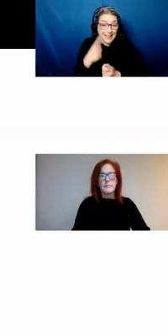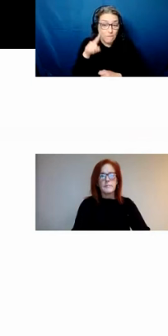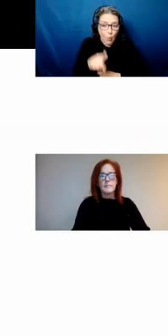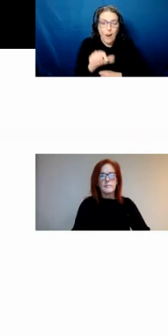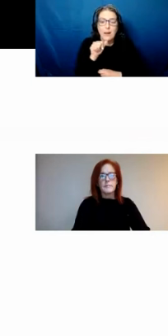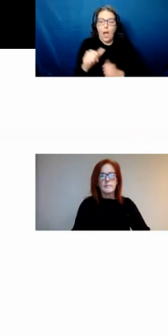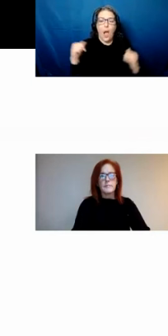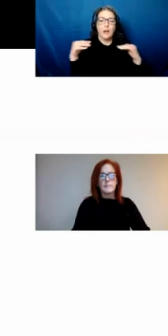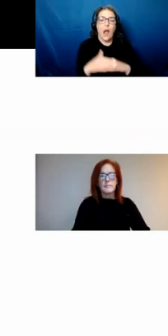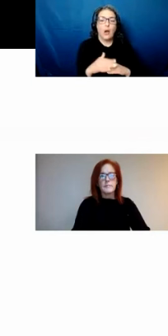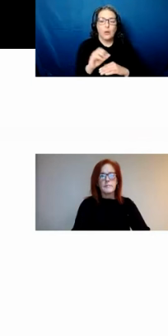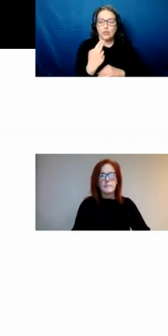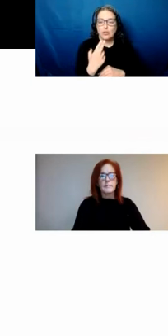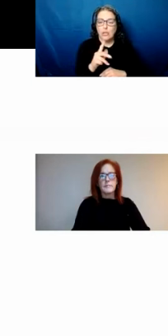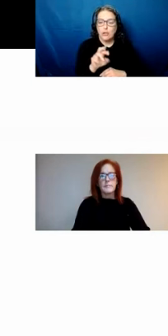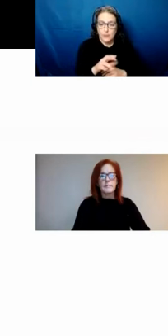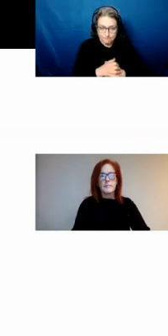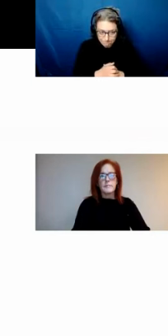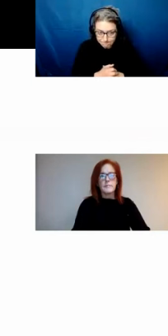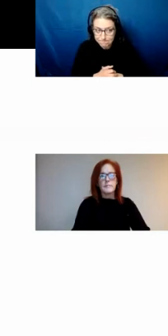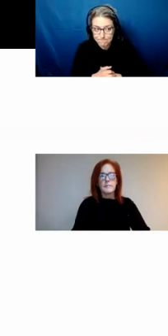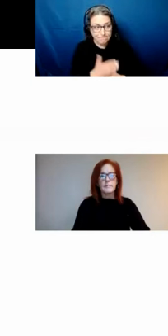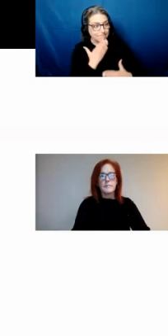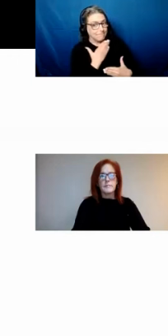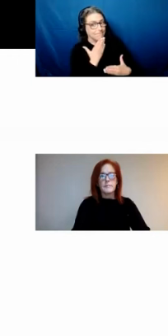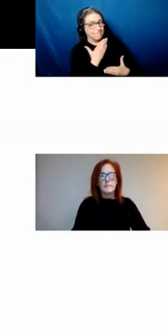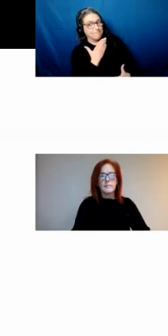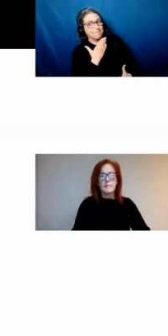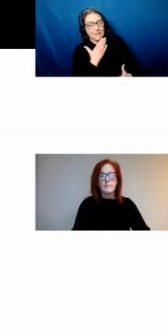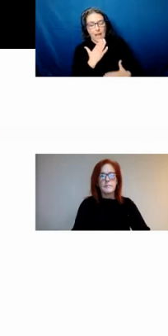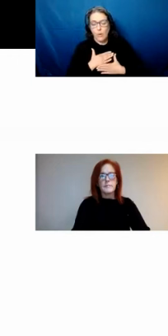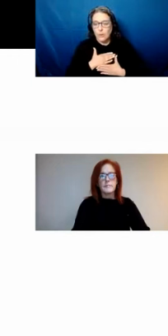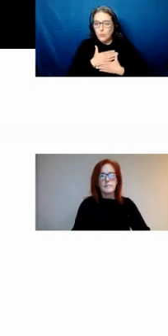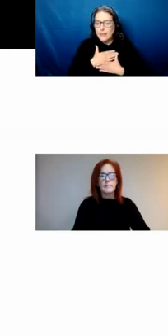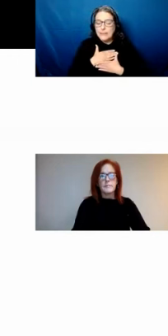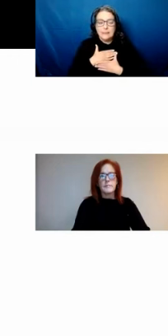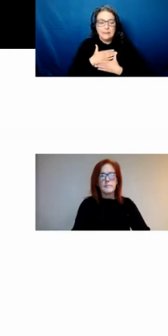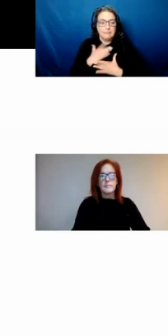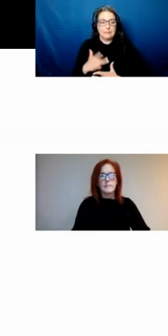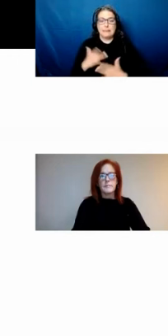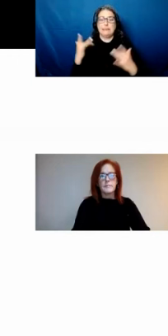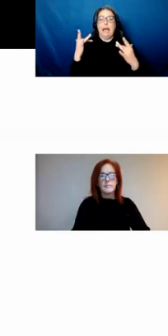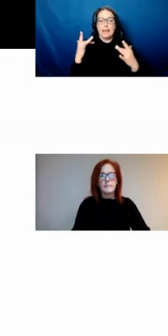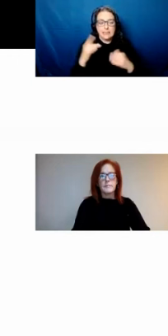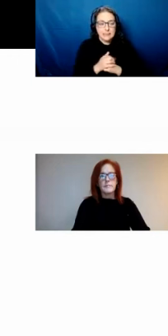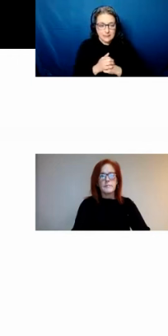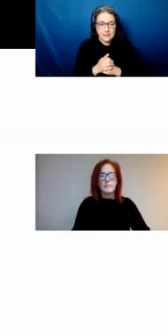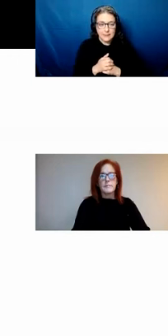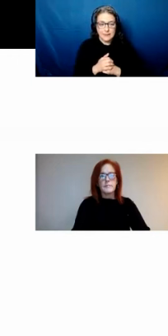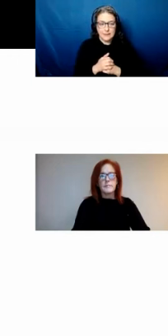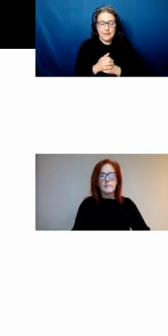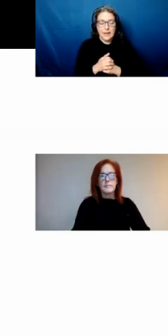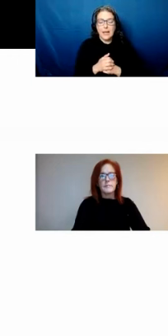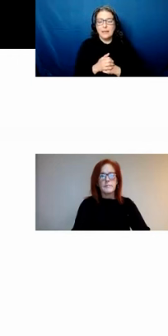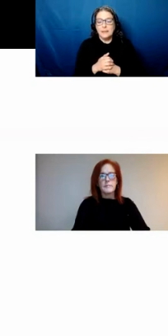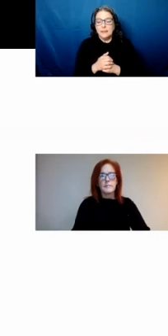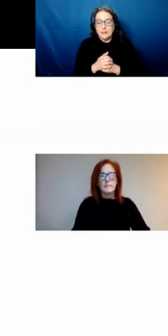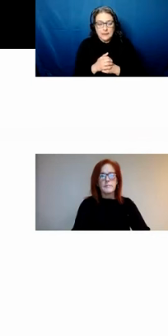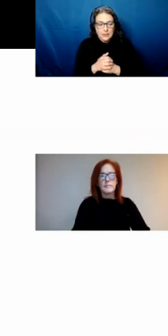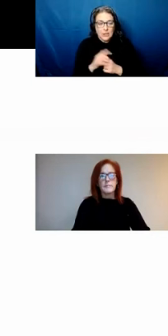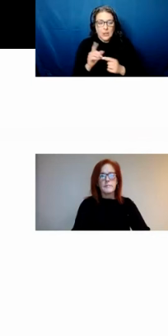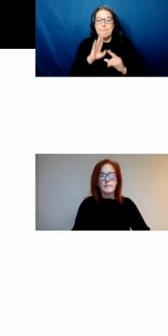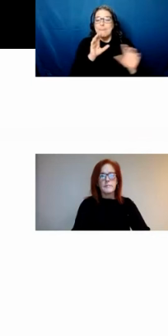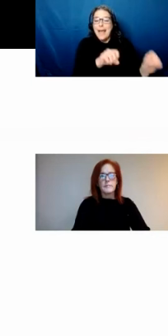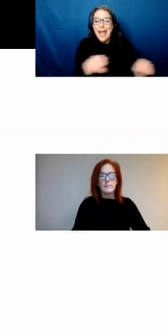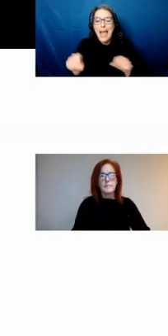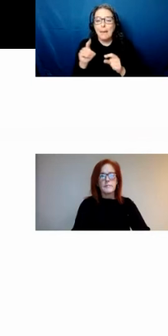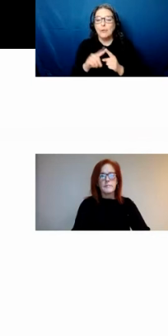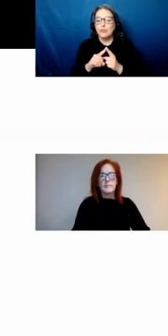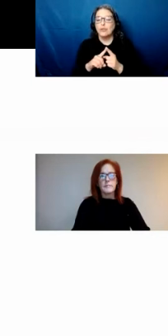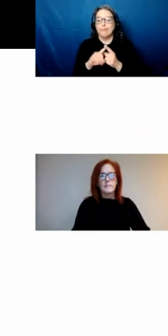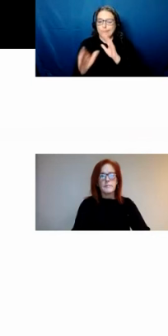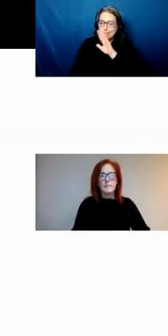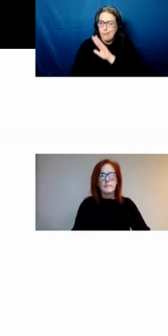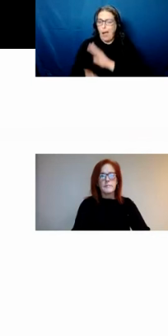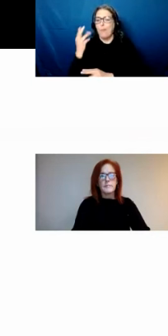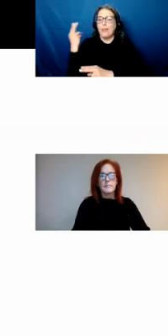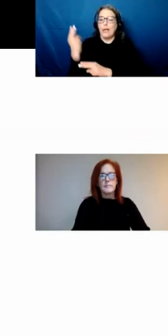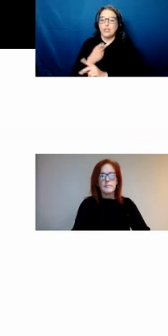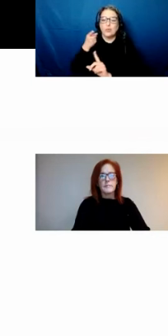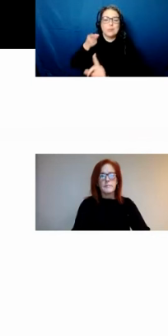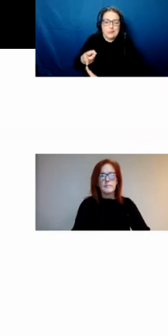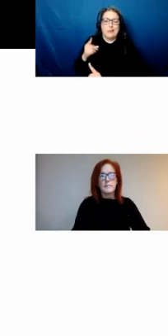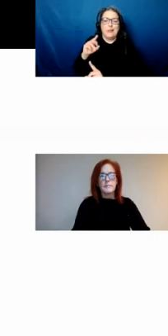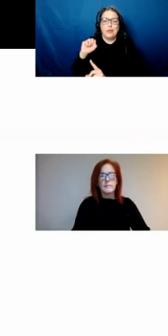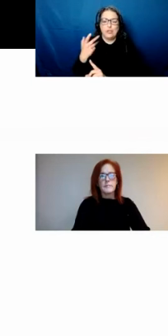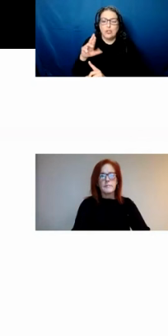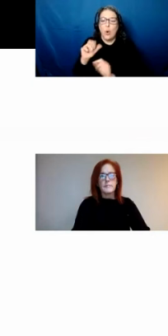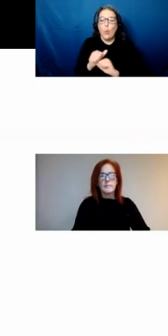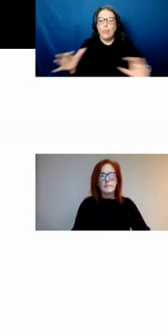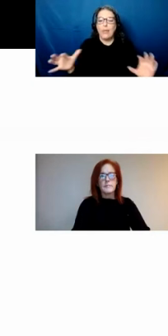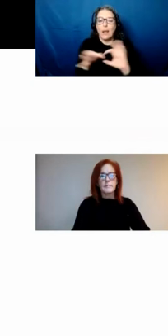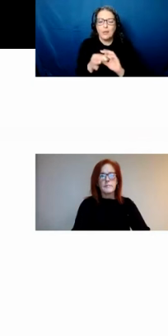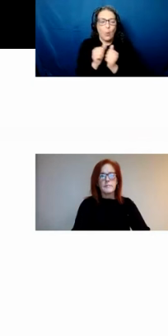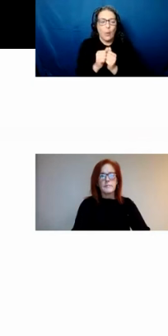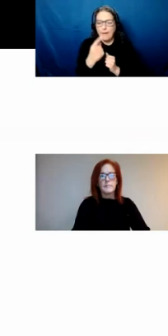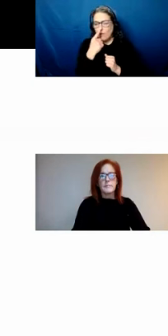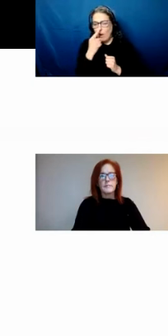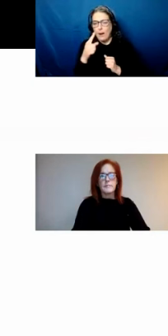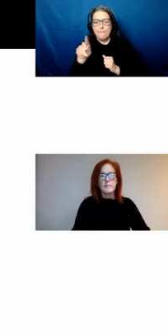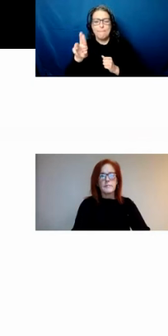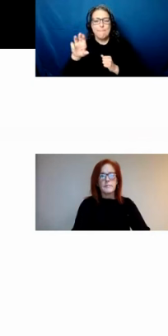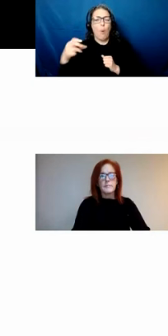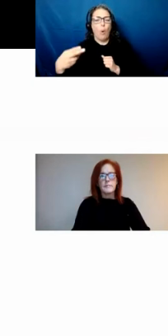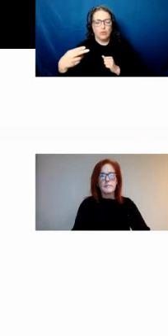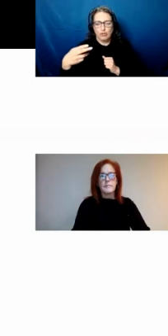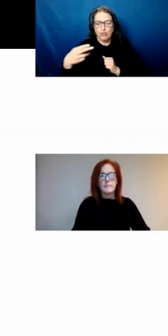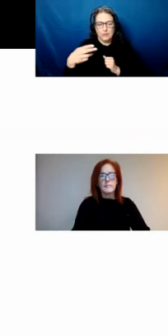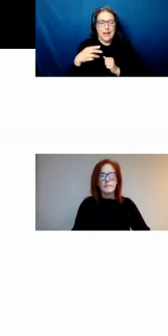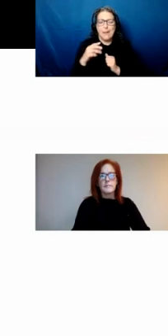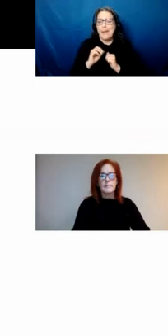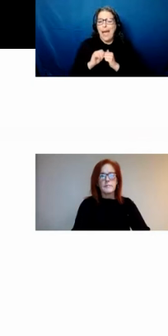As part of this process Nicole mentioned earlier, we do have a five-day public comment on the amendment which started today and will run through January 31. And lastly just kind of a general schedule for this amendment, it will be reviewed by the Planning Board on February 2 and then the earliest it could be reviewed by the city council is March 1.